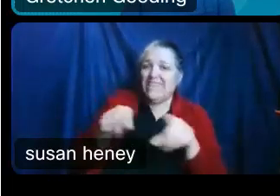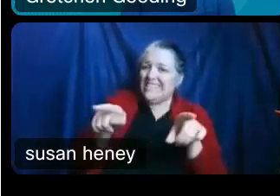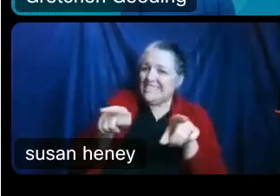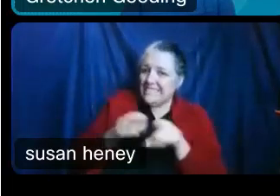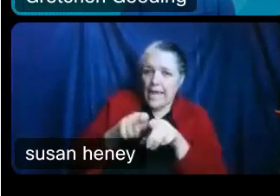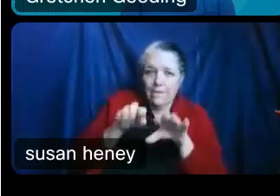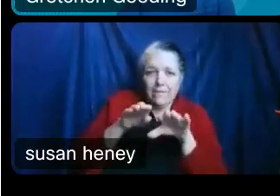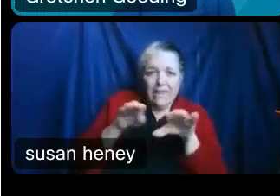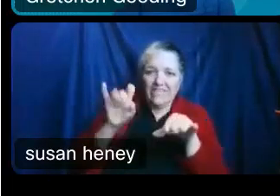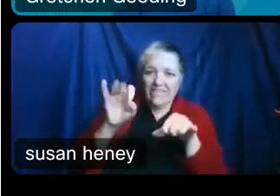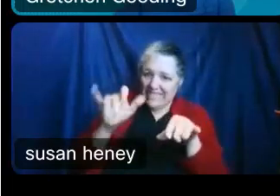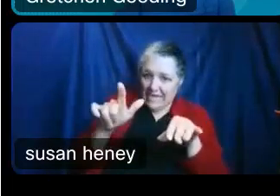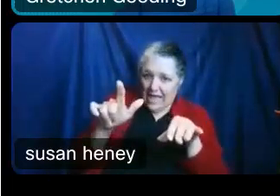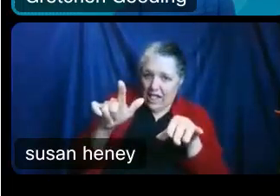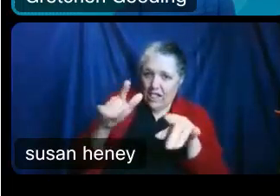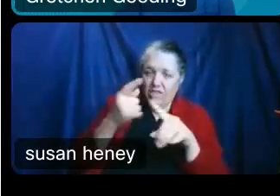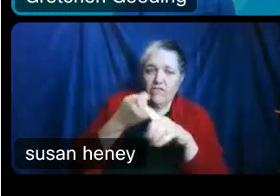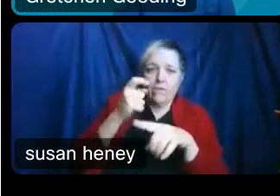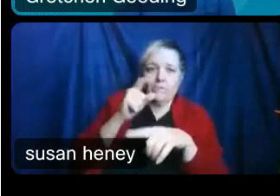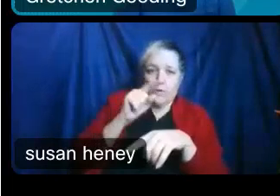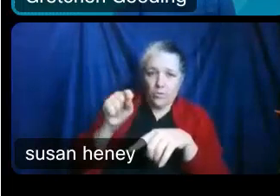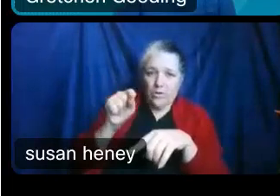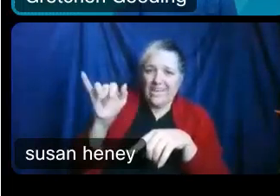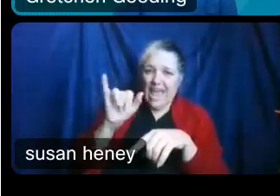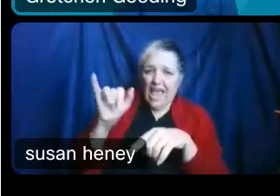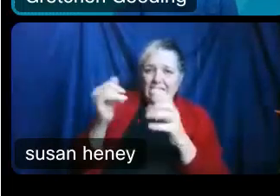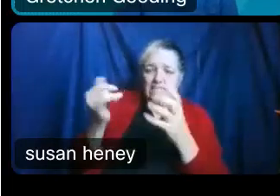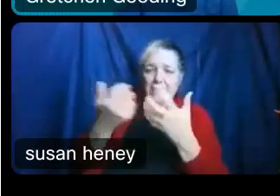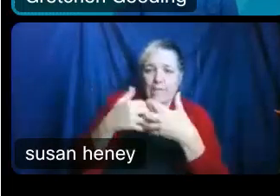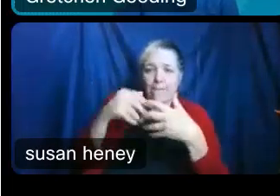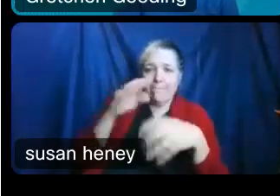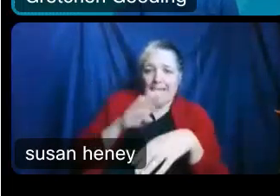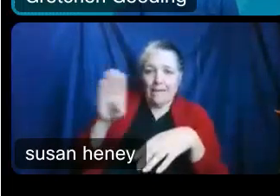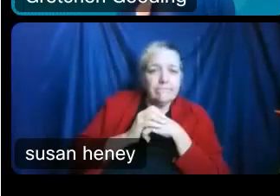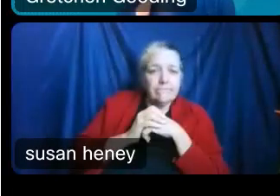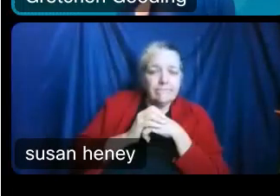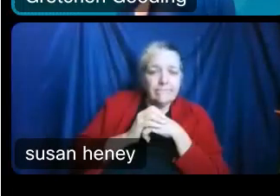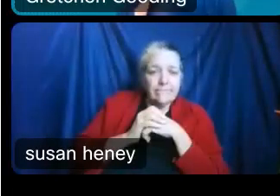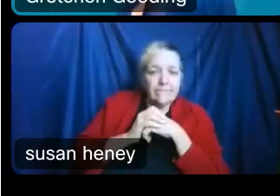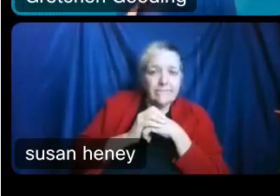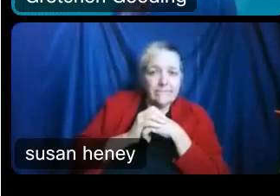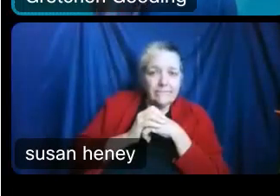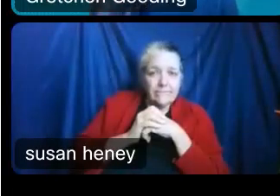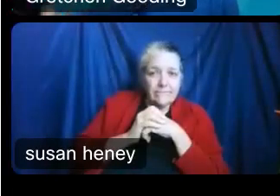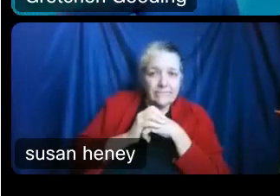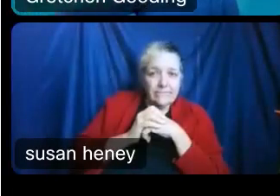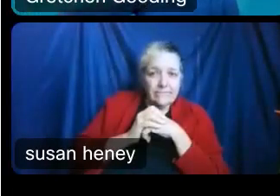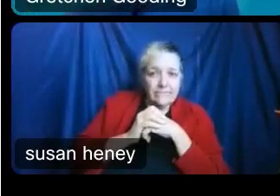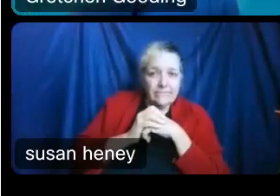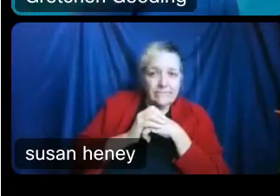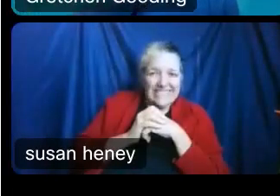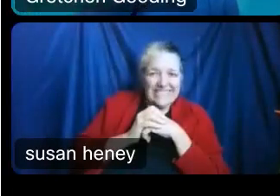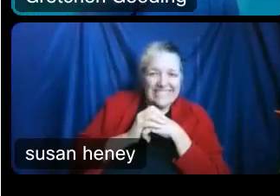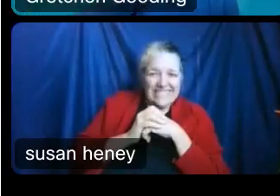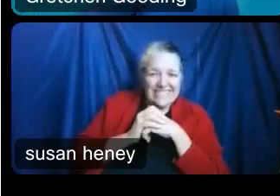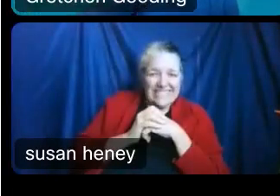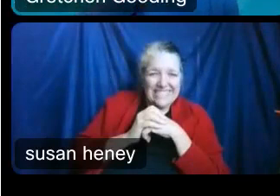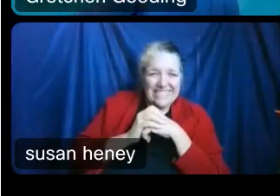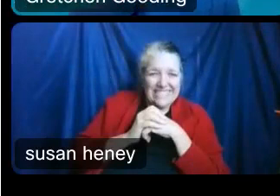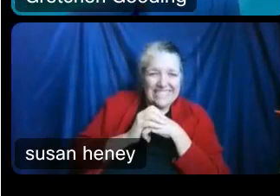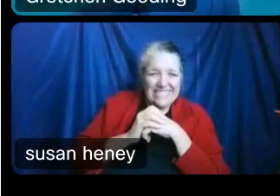the 2020 census as the blended base estimates. All right, that section was a mouthful. All